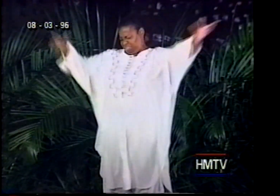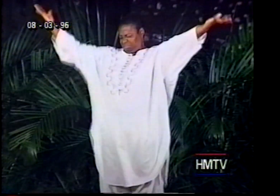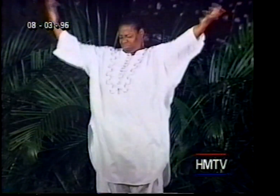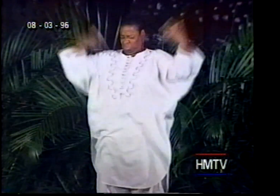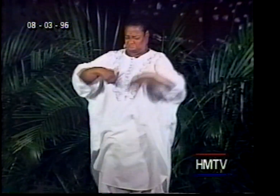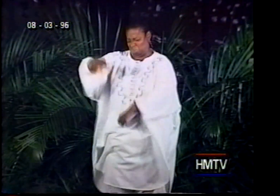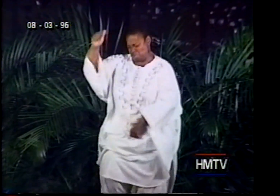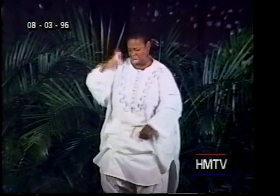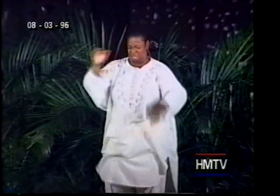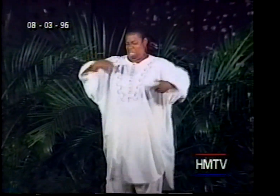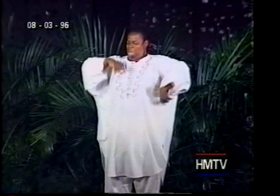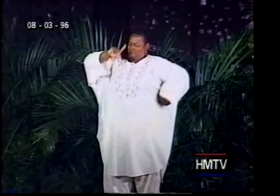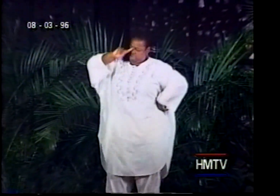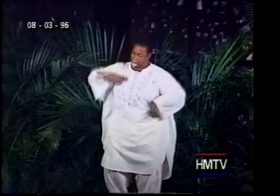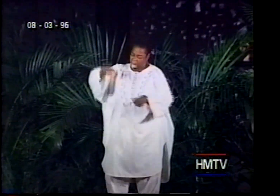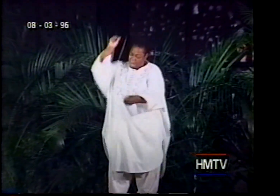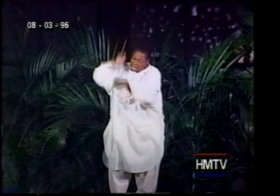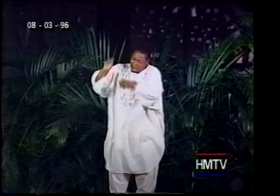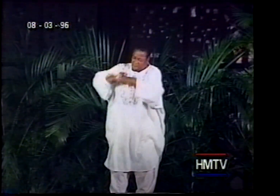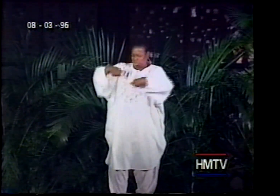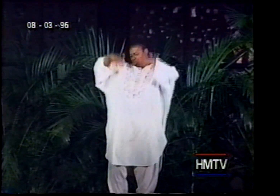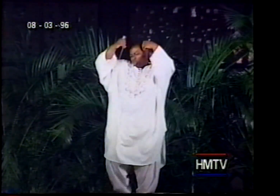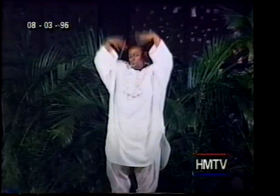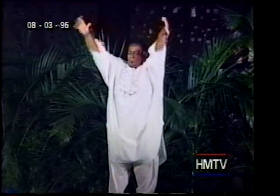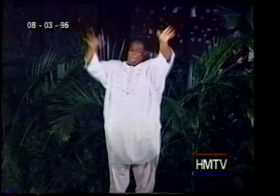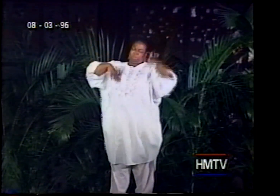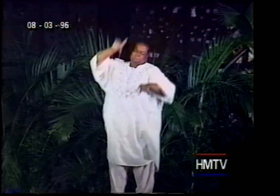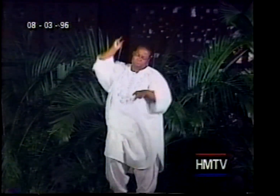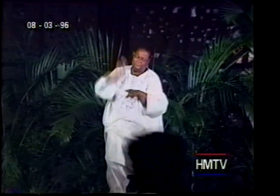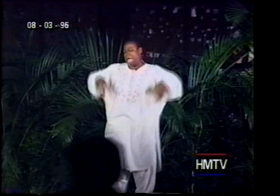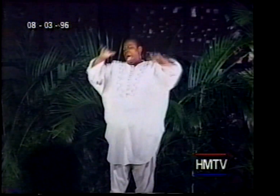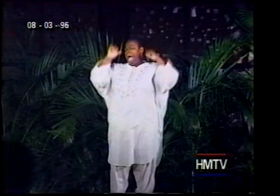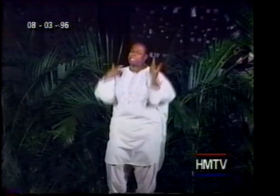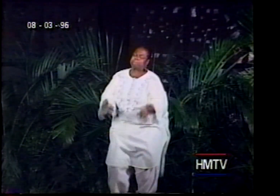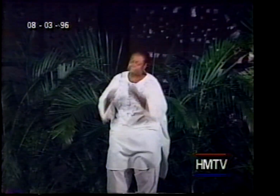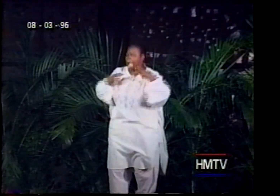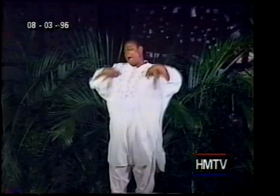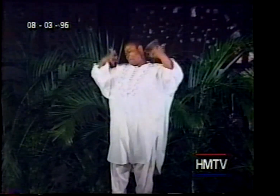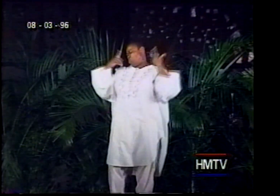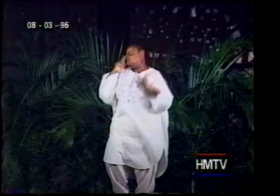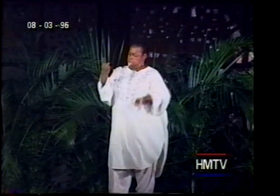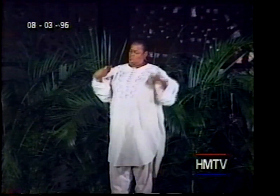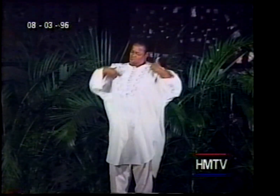So once again the ant started nay saying how he couldn’t move this even if he tried.